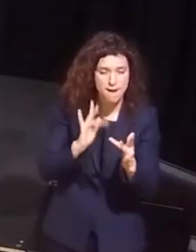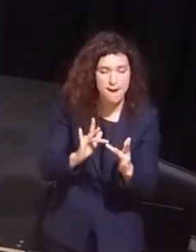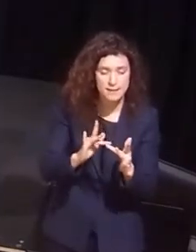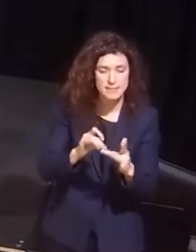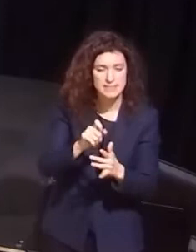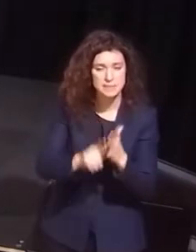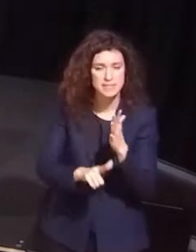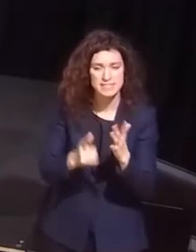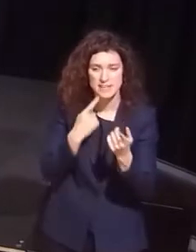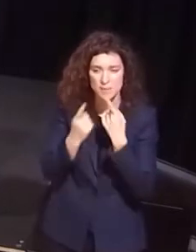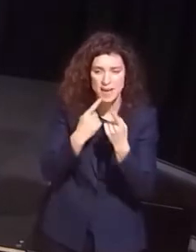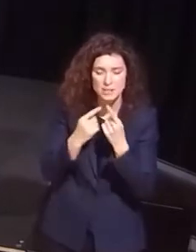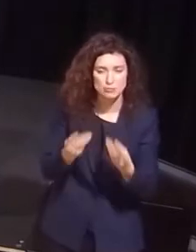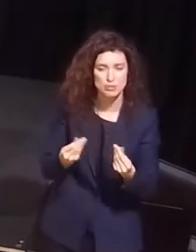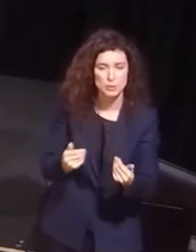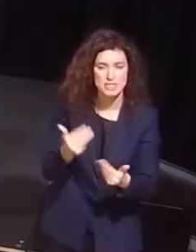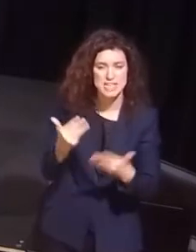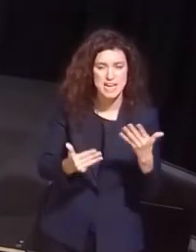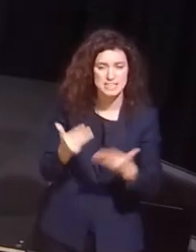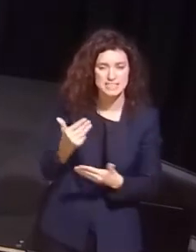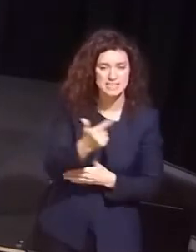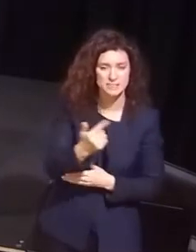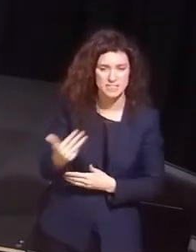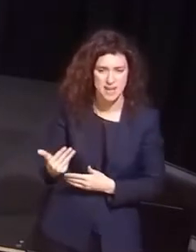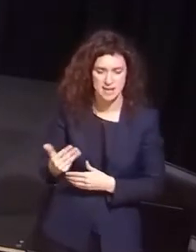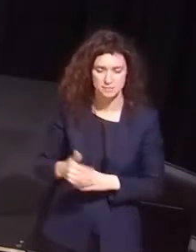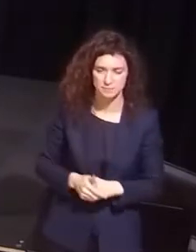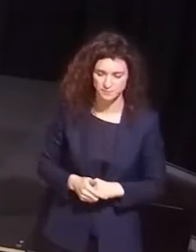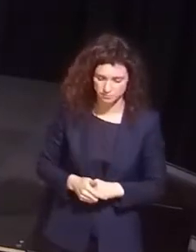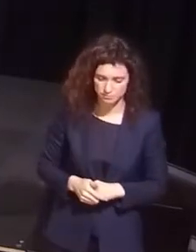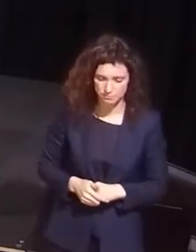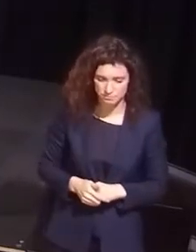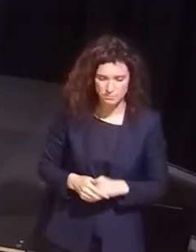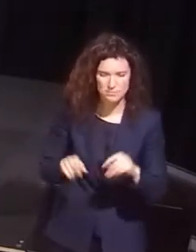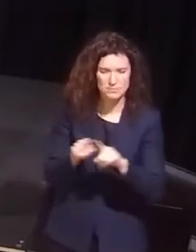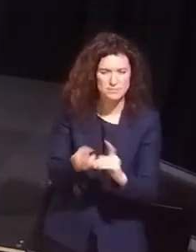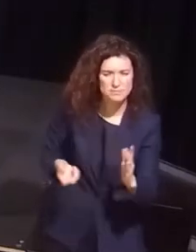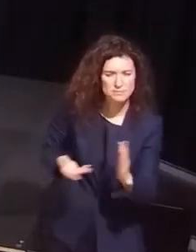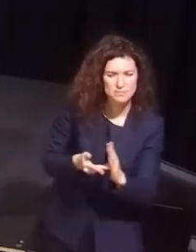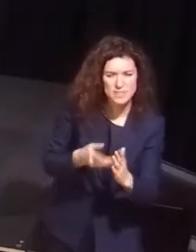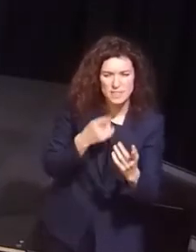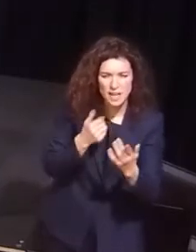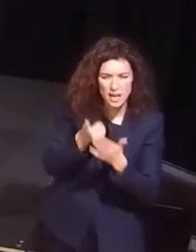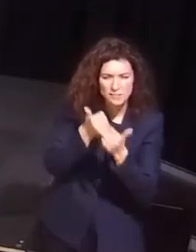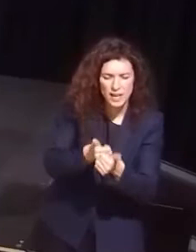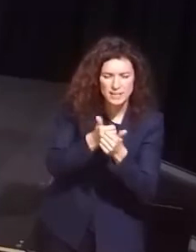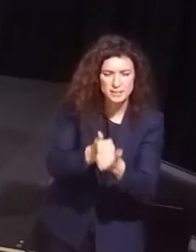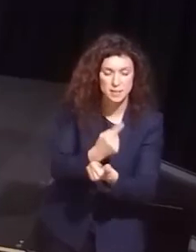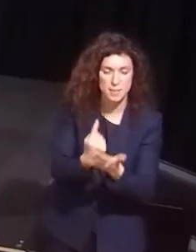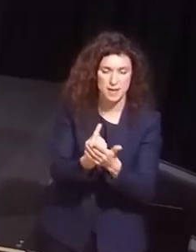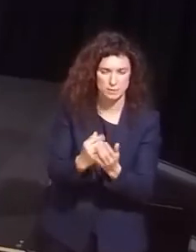in 1979 using Prestel. He also gave advice on the cutting-edge MAVIS computer,